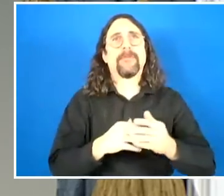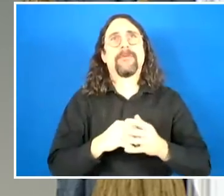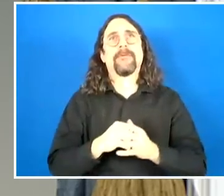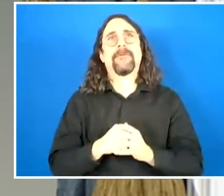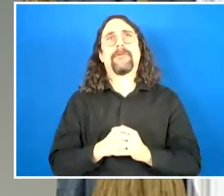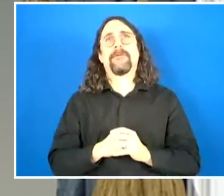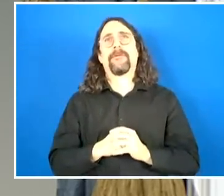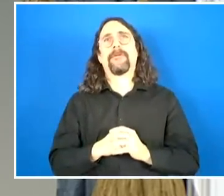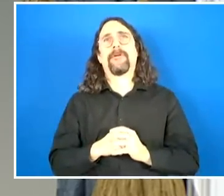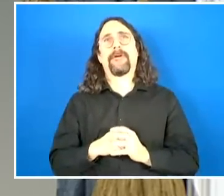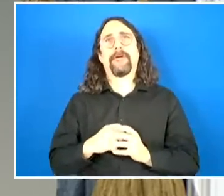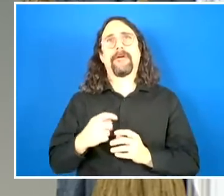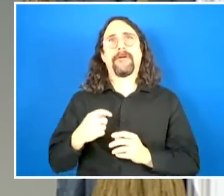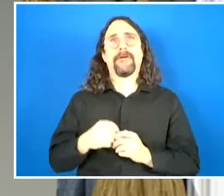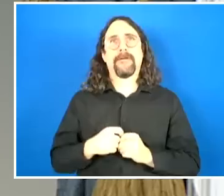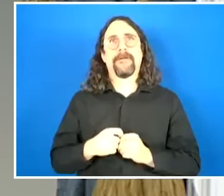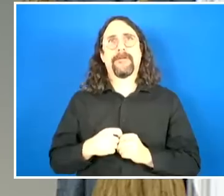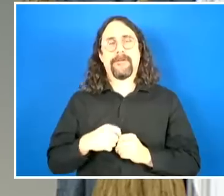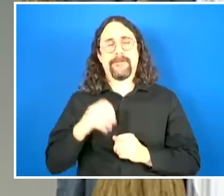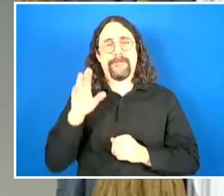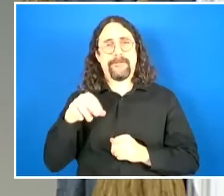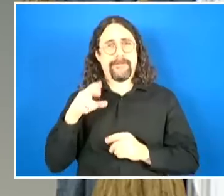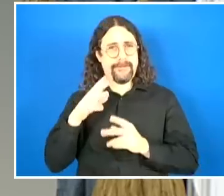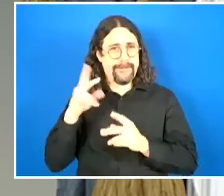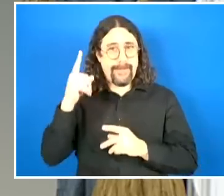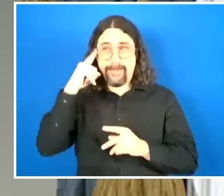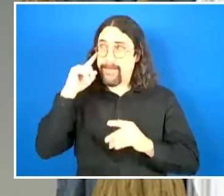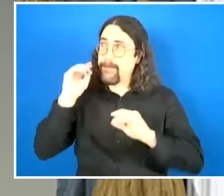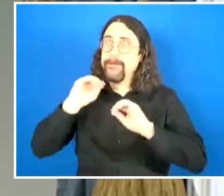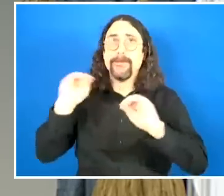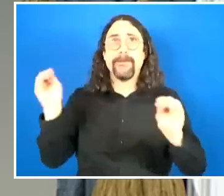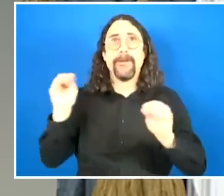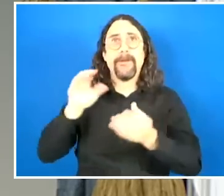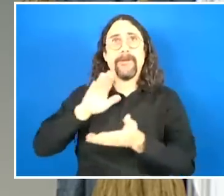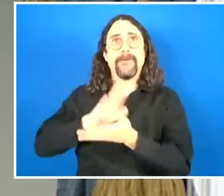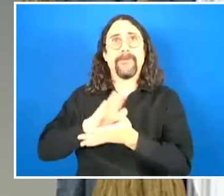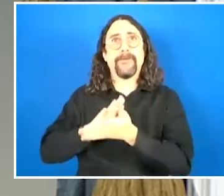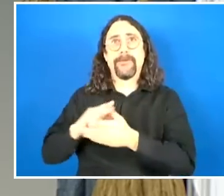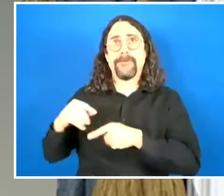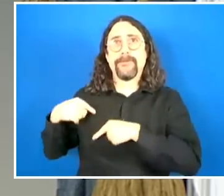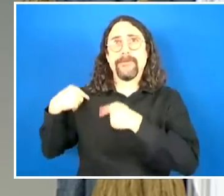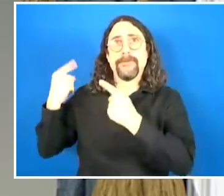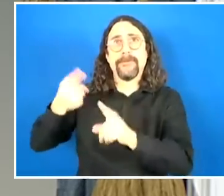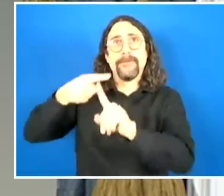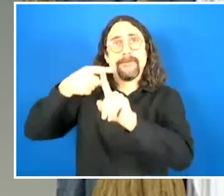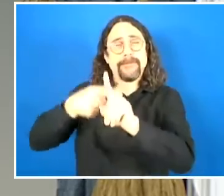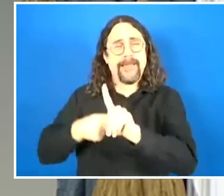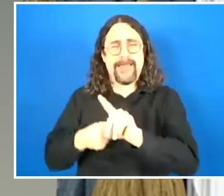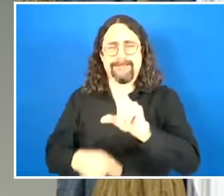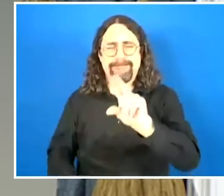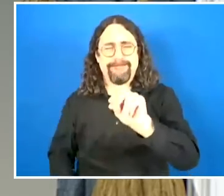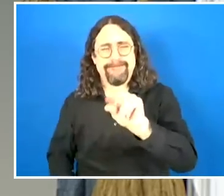WEEKS. WELL, I WANT TO BE VERY CLEAR THAT SCHOOL HAS BEEN IN SESSION. WE HAVE NEVER OSTPPED BEING IN SESSION.